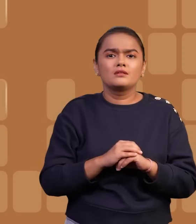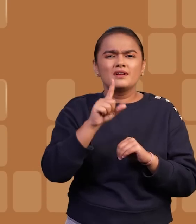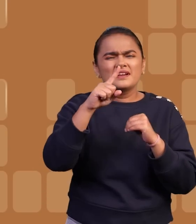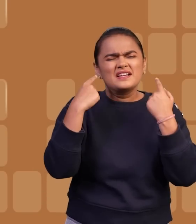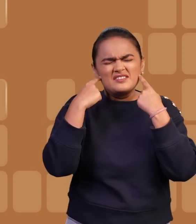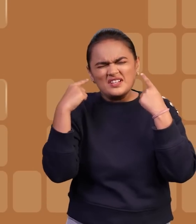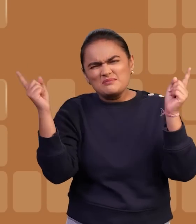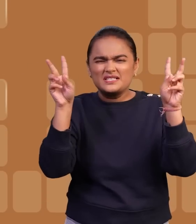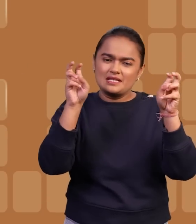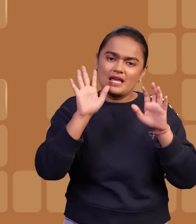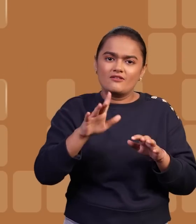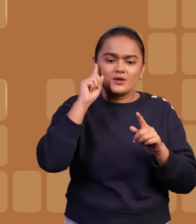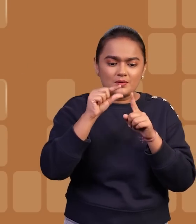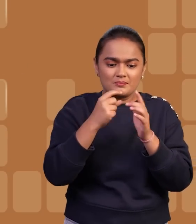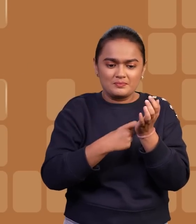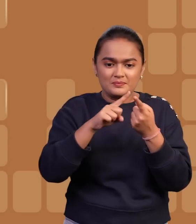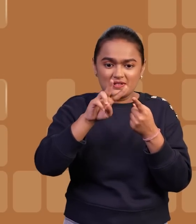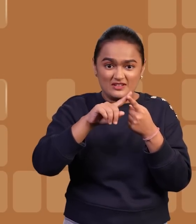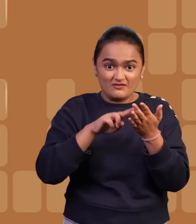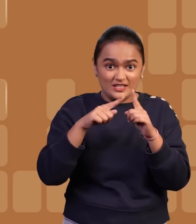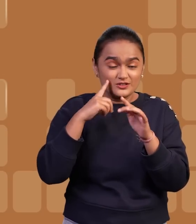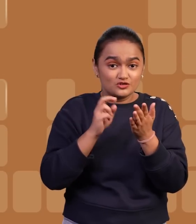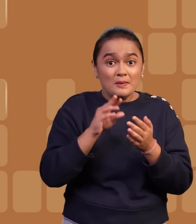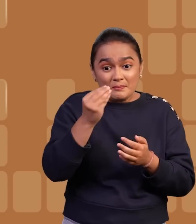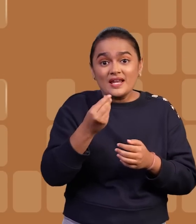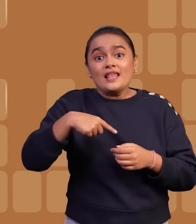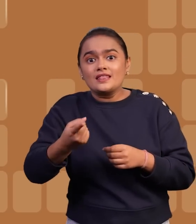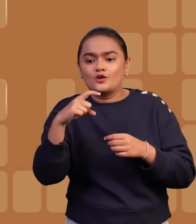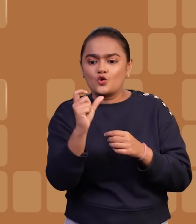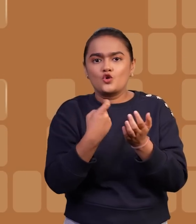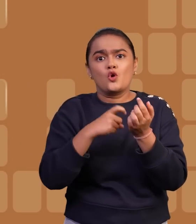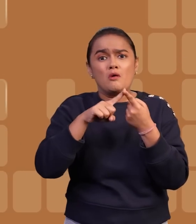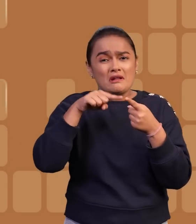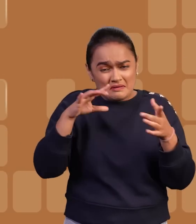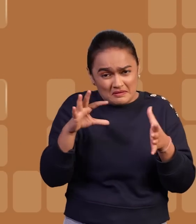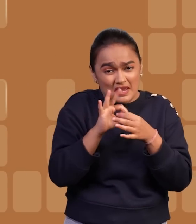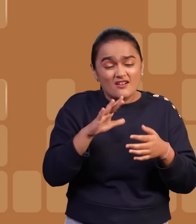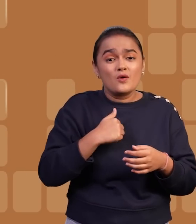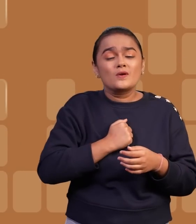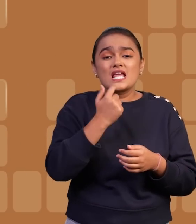As the famous saying goes - Prevention is better than cure. It's applicable even for our teeth.